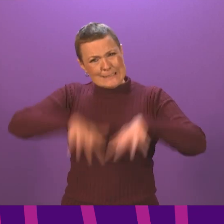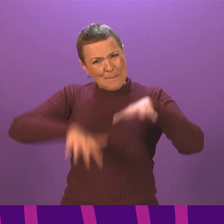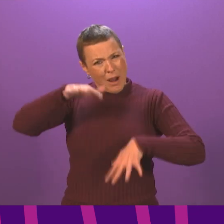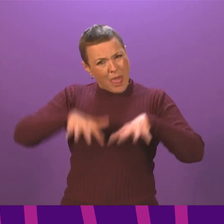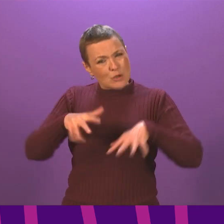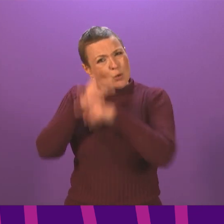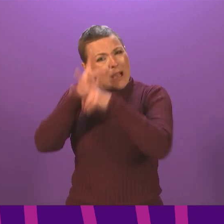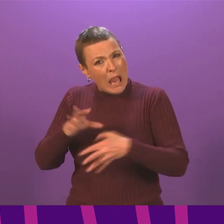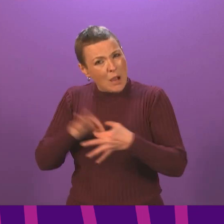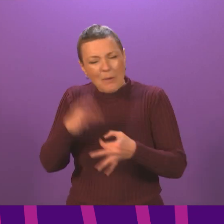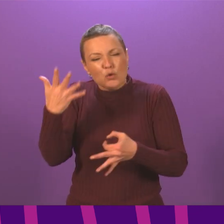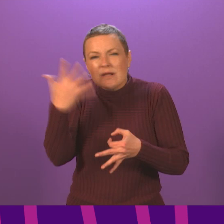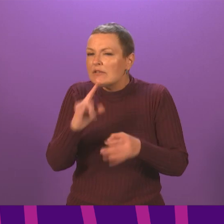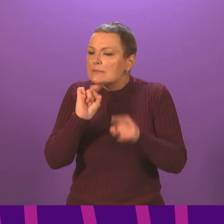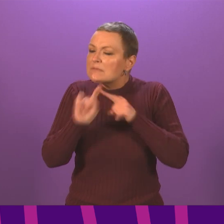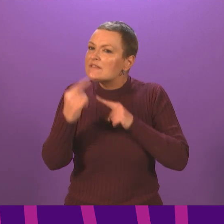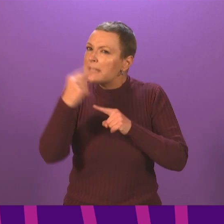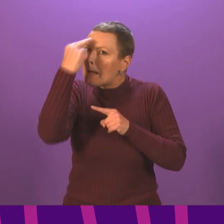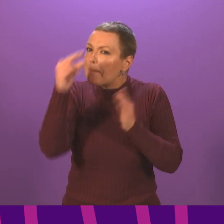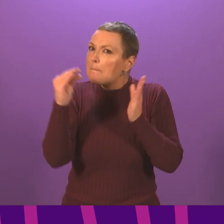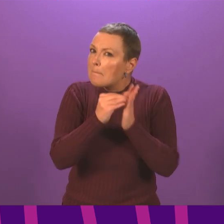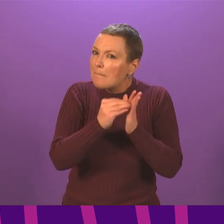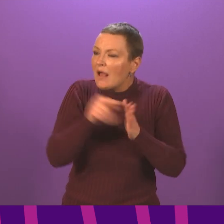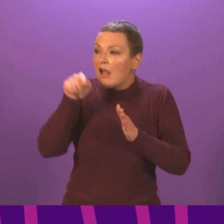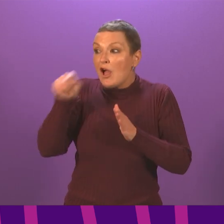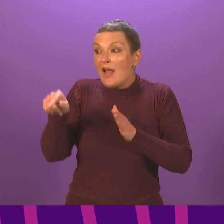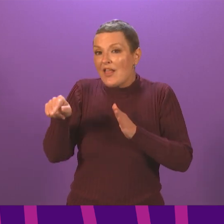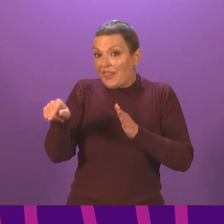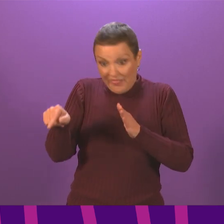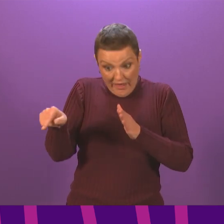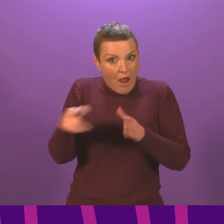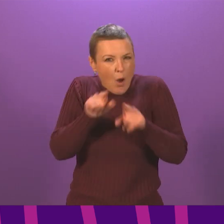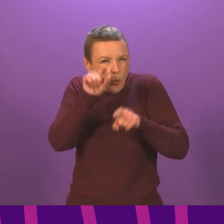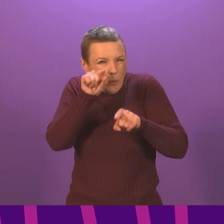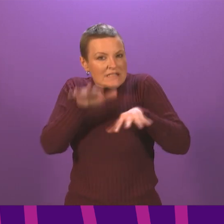did not specify them today. The staff in those settings, unlike home care staff, are in one